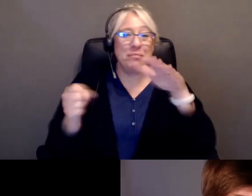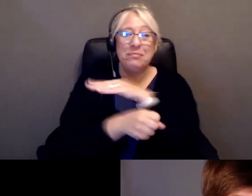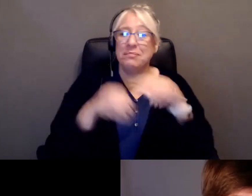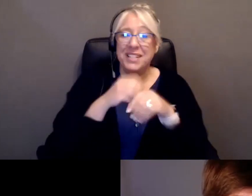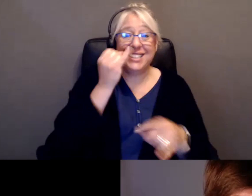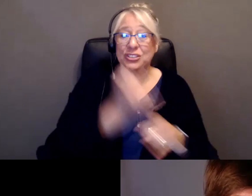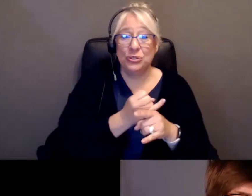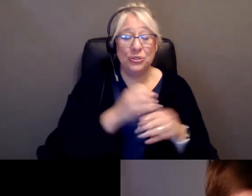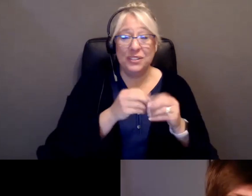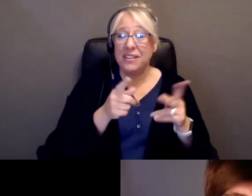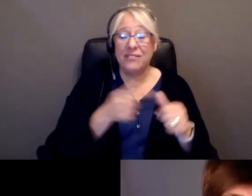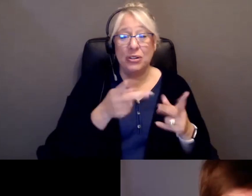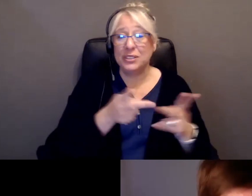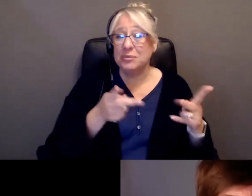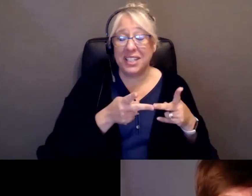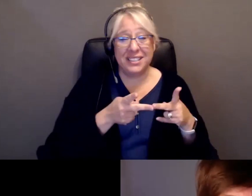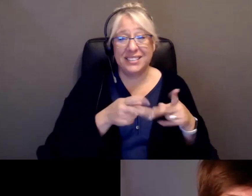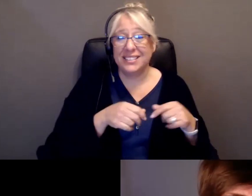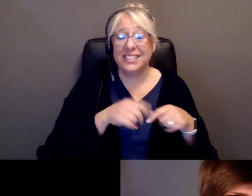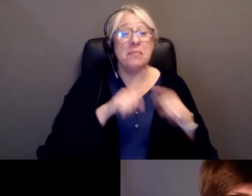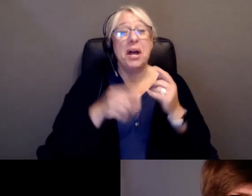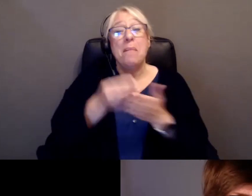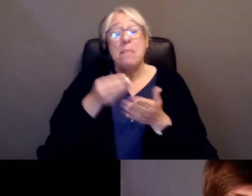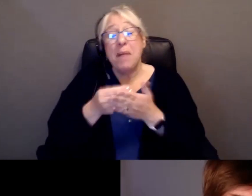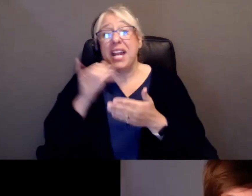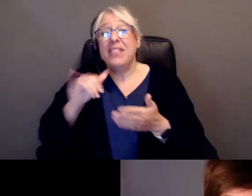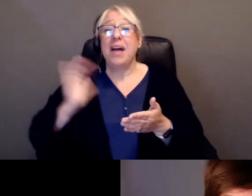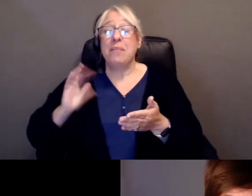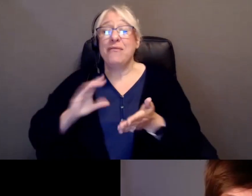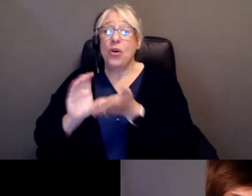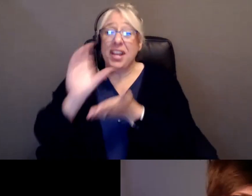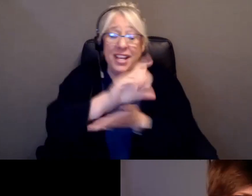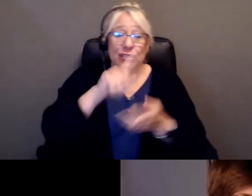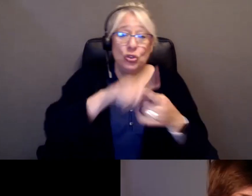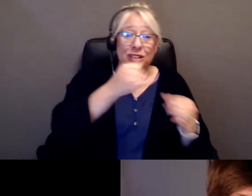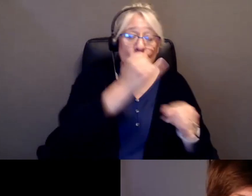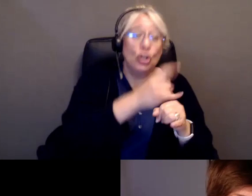But the money that used to go into institutions should've gone into housing supports and did not.